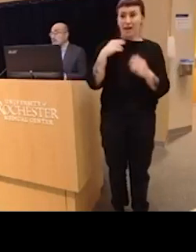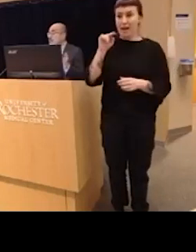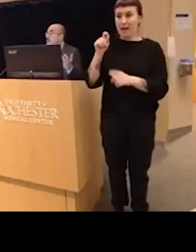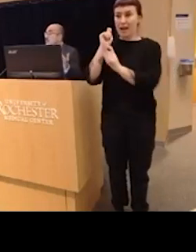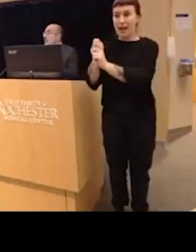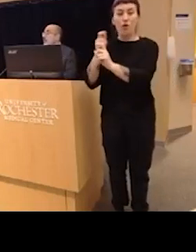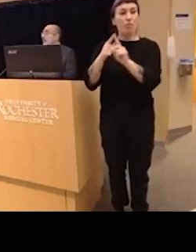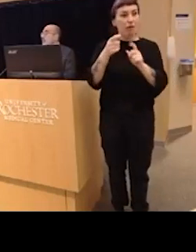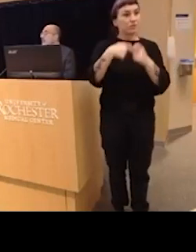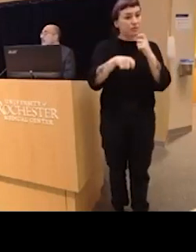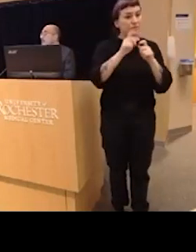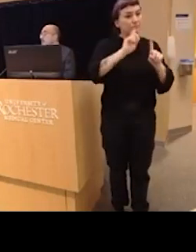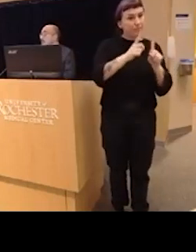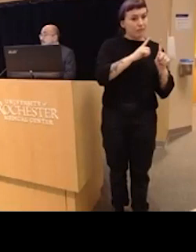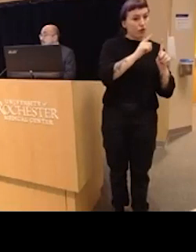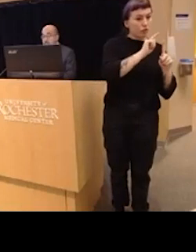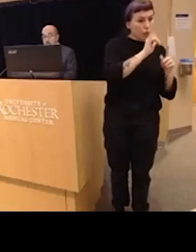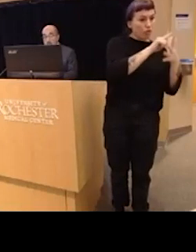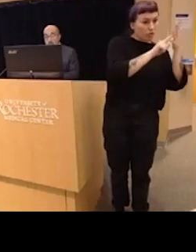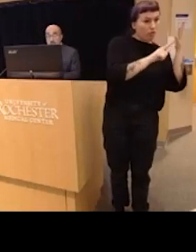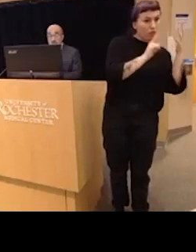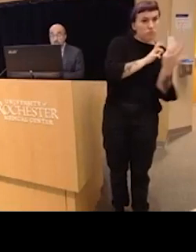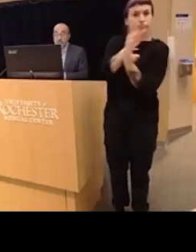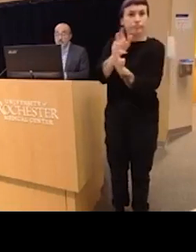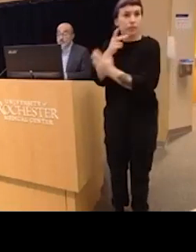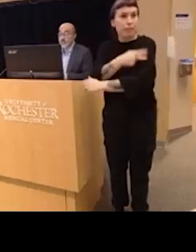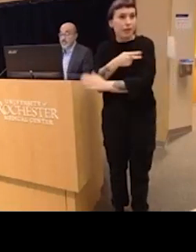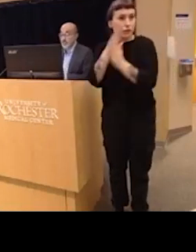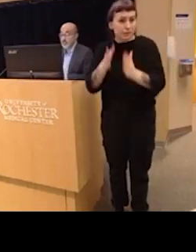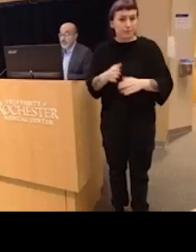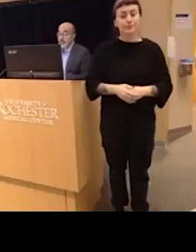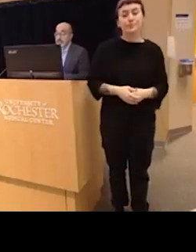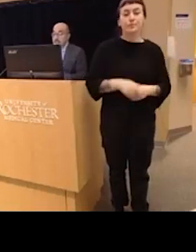it starts with comprehensive assessment you know a detailed patient history and exam uh it needs